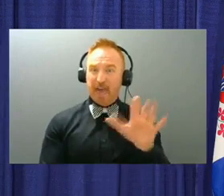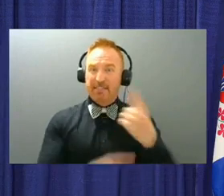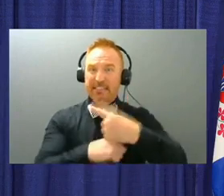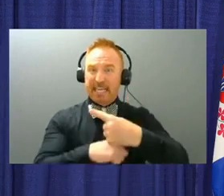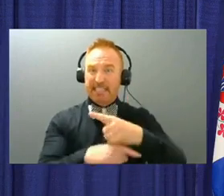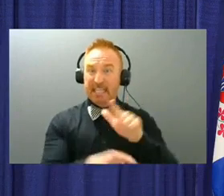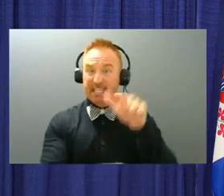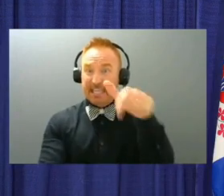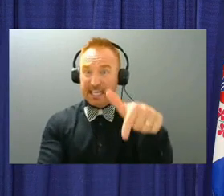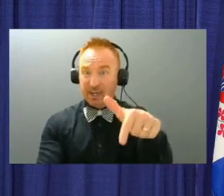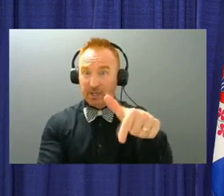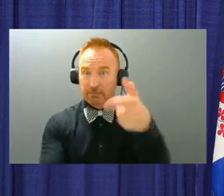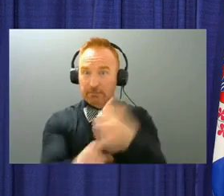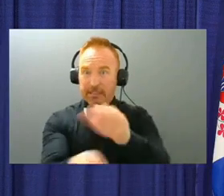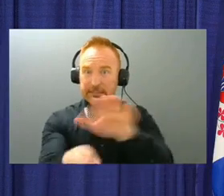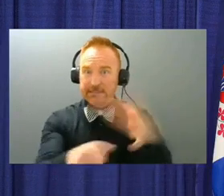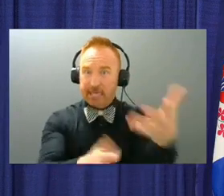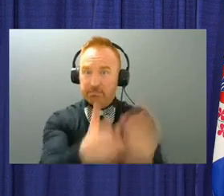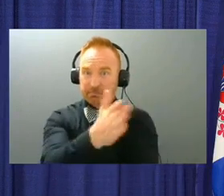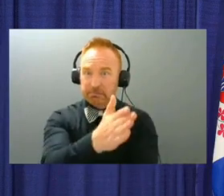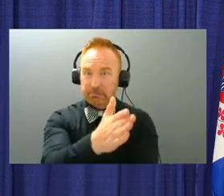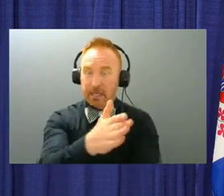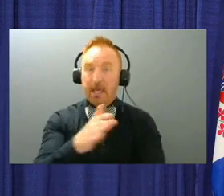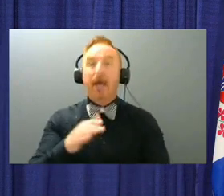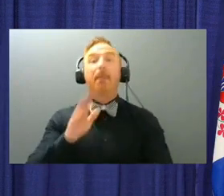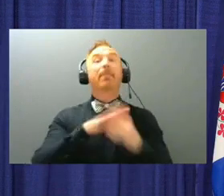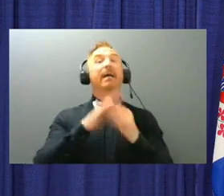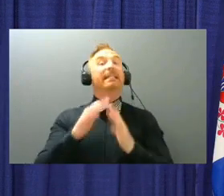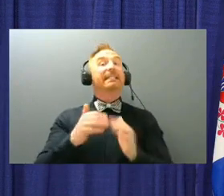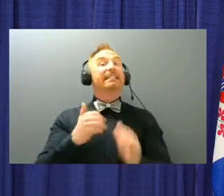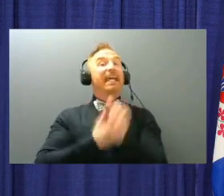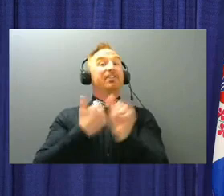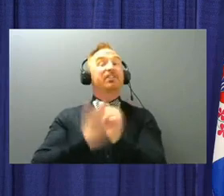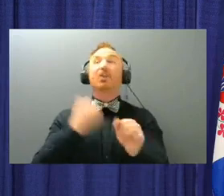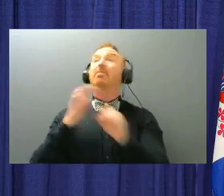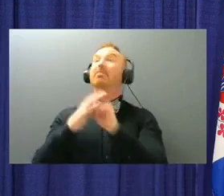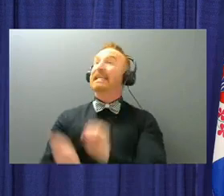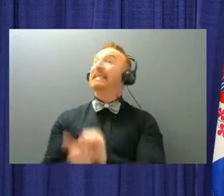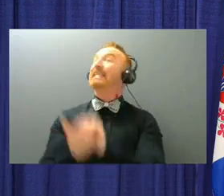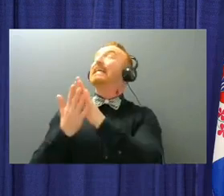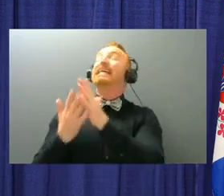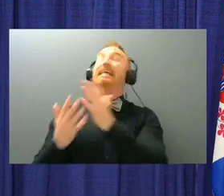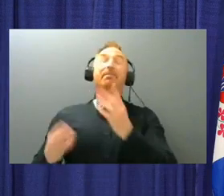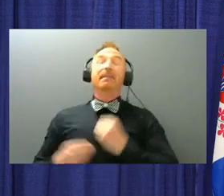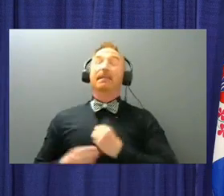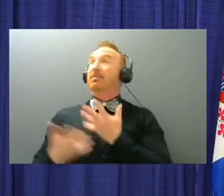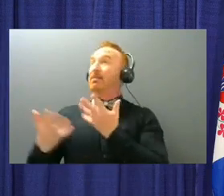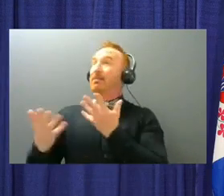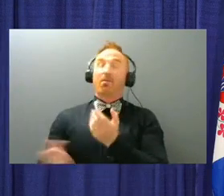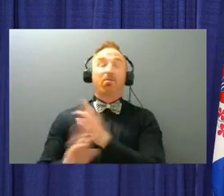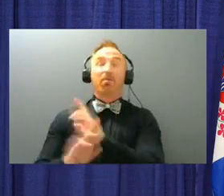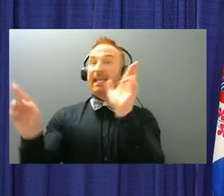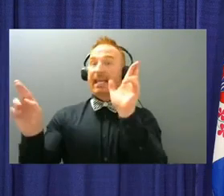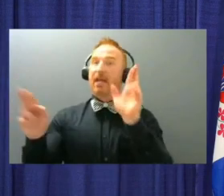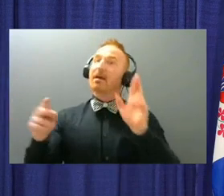Singing to the danger does not mean inviting danger in, it means facing up to it and learning to live with the risk